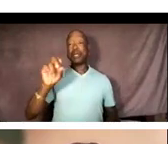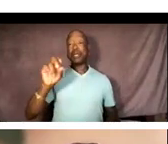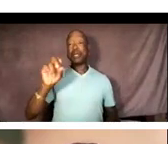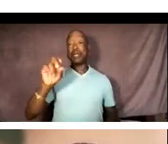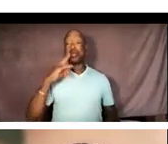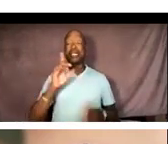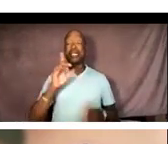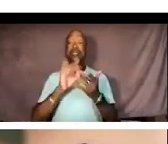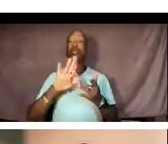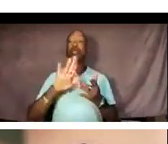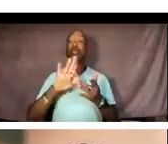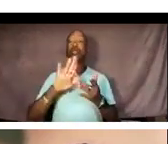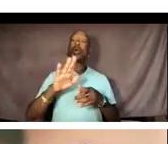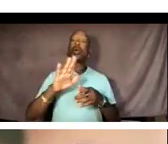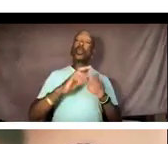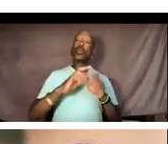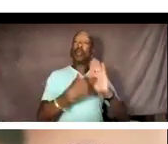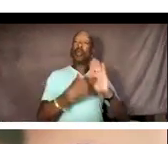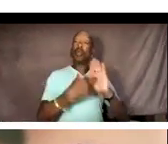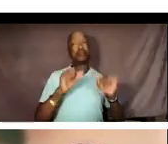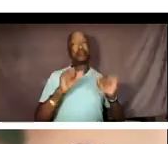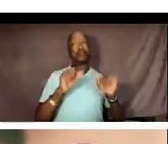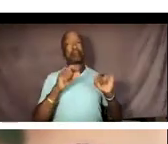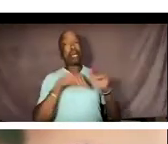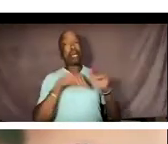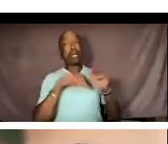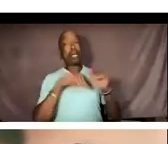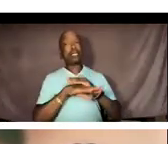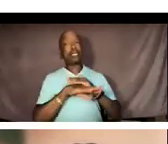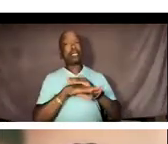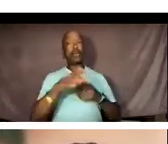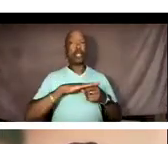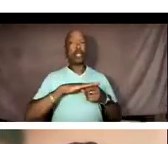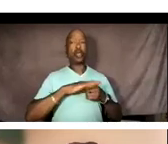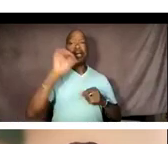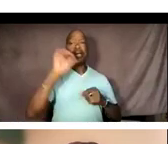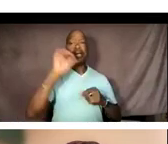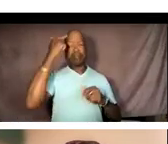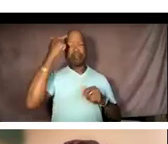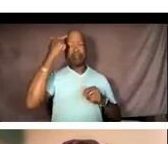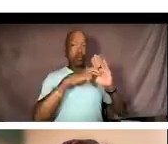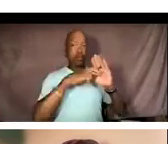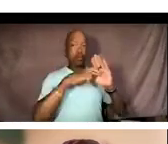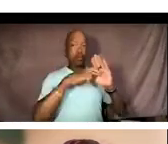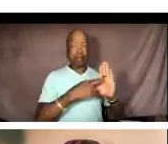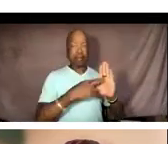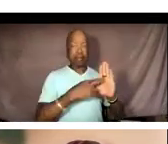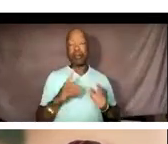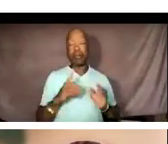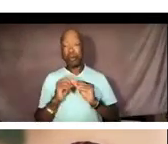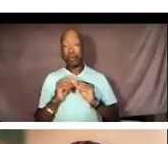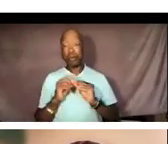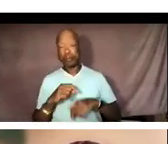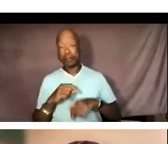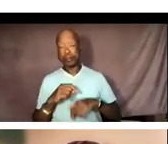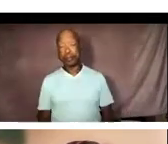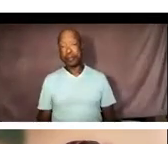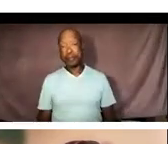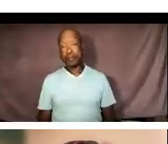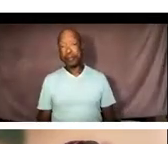get through to your local reps too um and I have one more uh image please um this is an